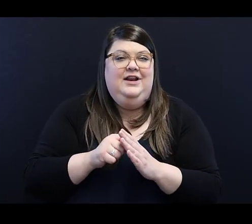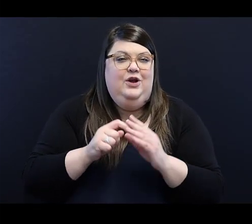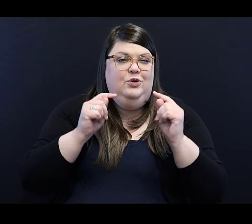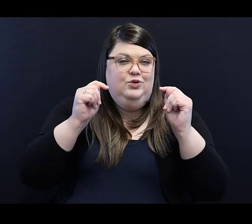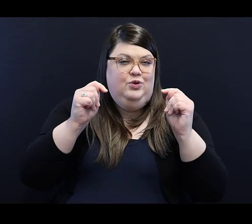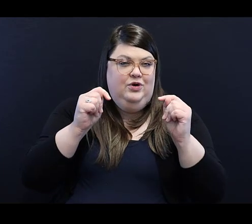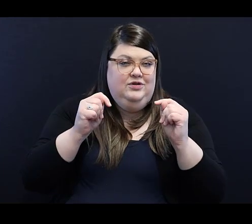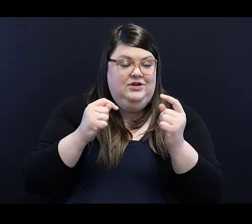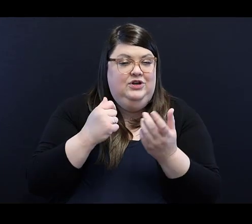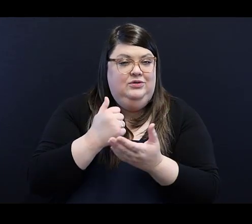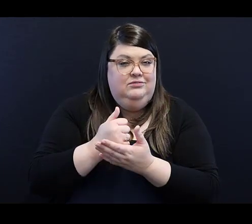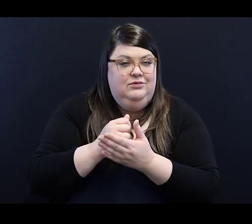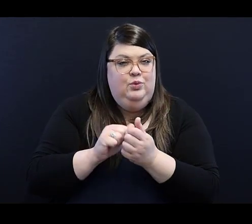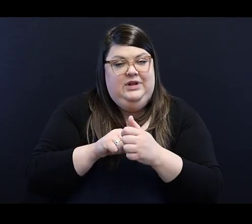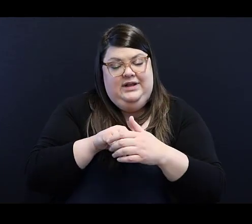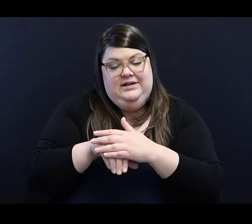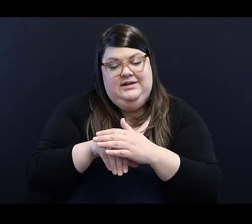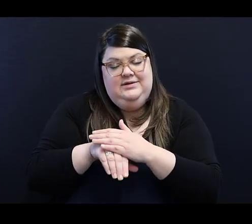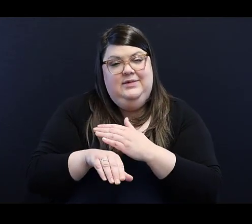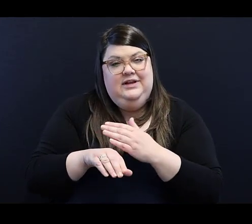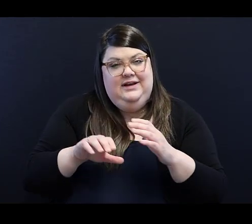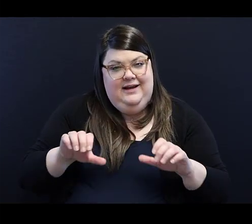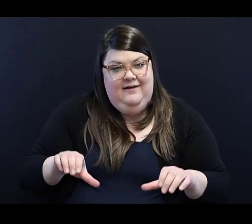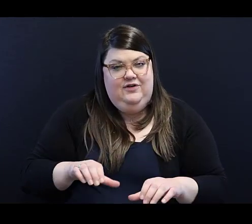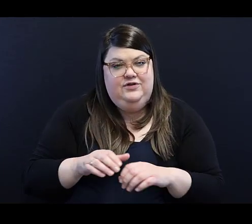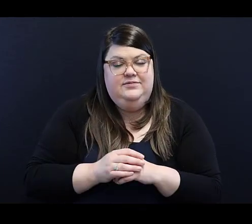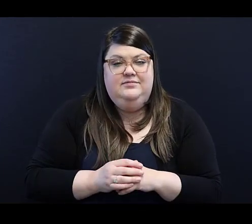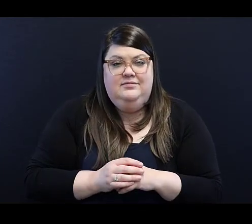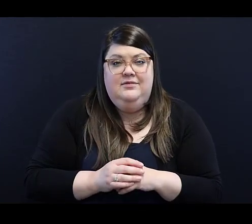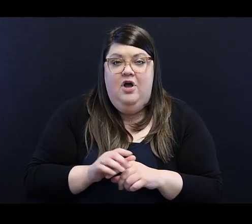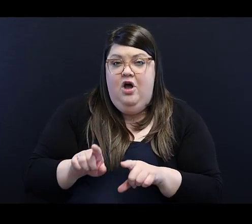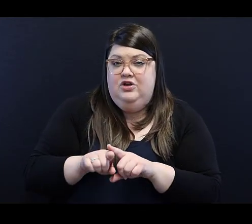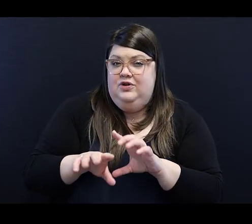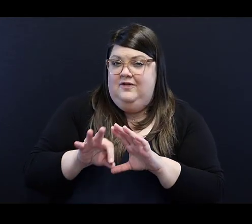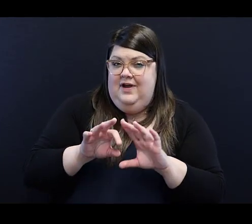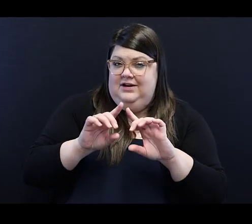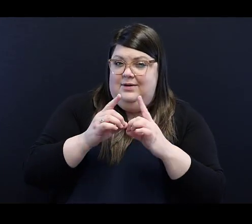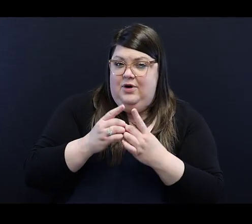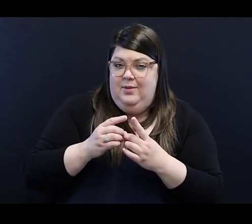accessibility efforts. You will also find Department accessibility requirements.